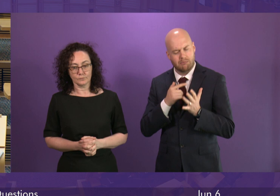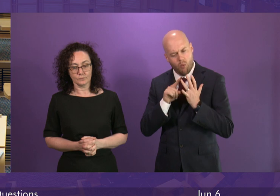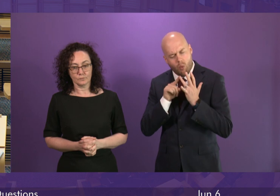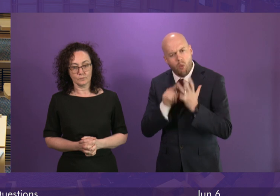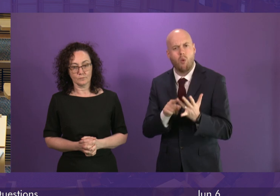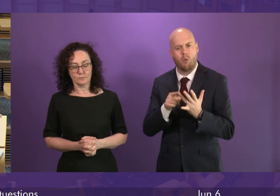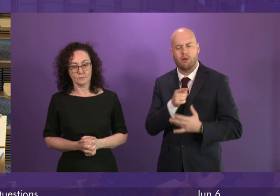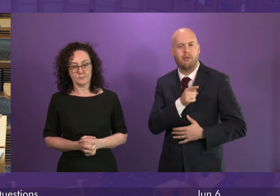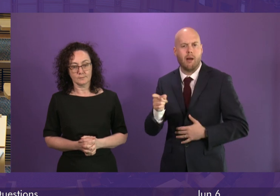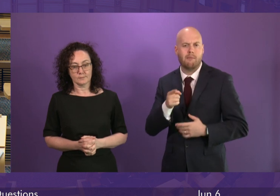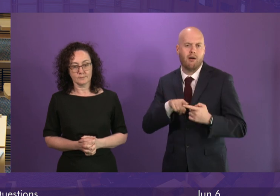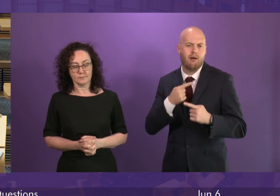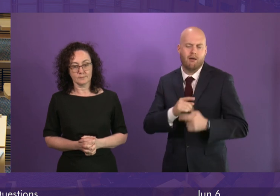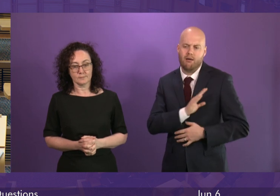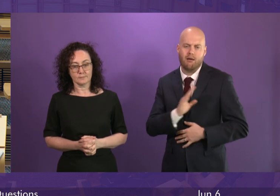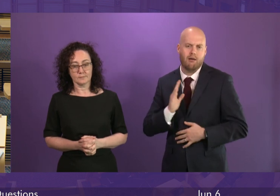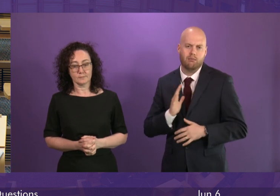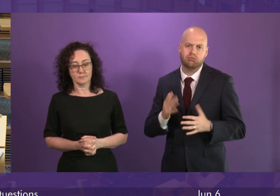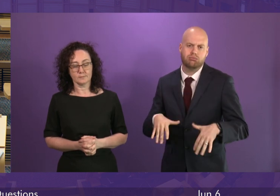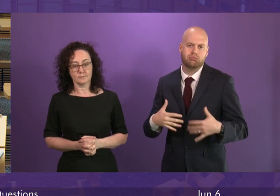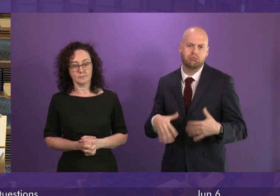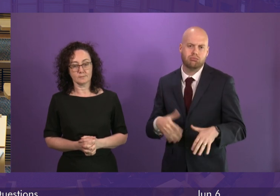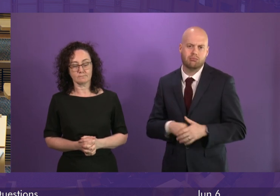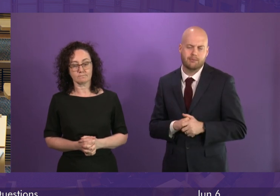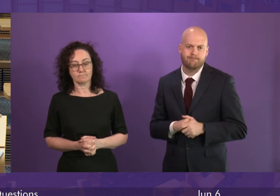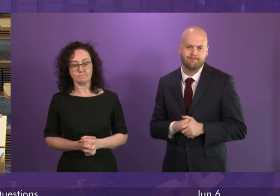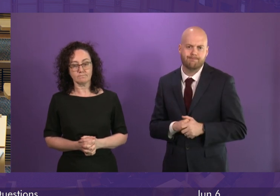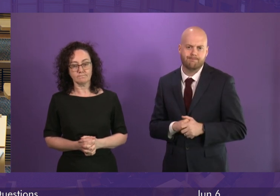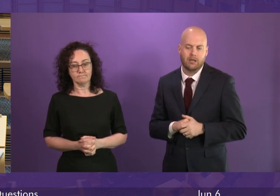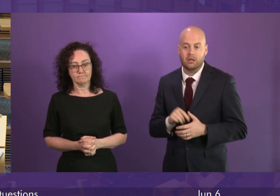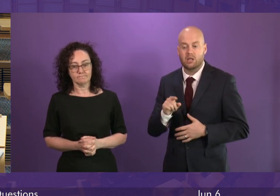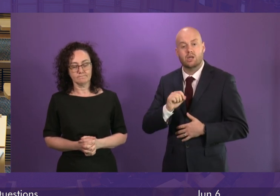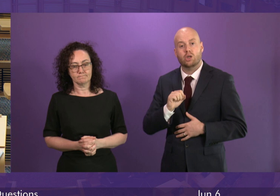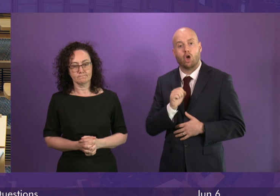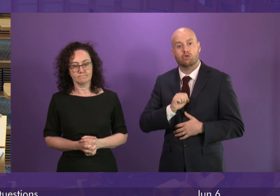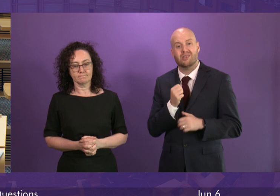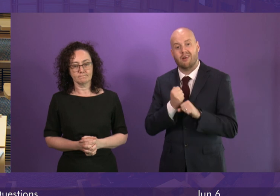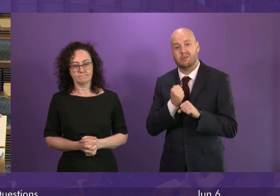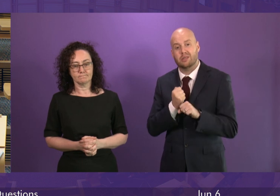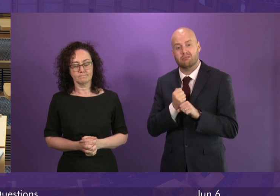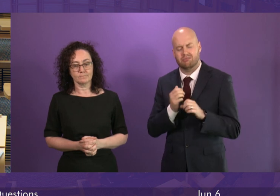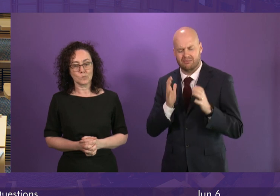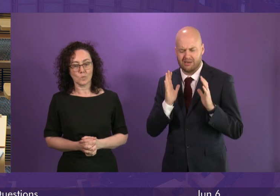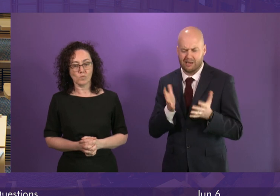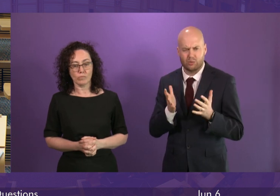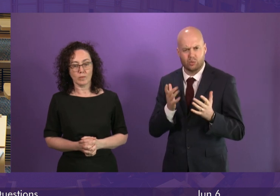Scottish Government urgently needs to consider how they can progress” the income supplement